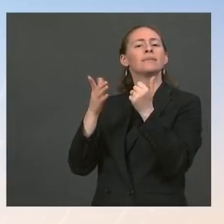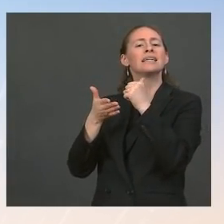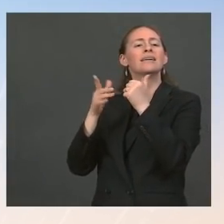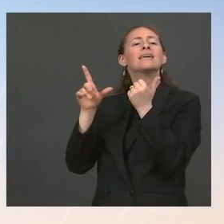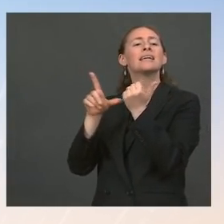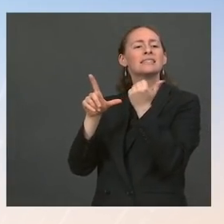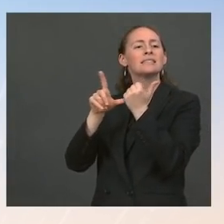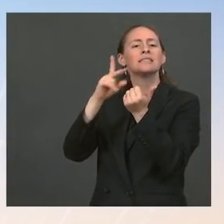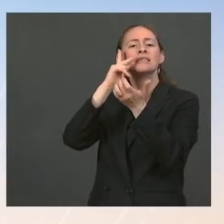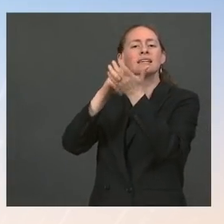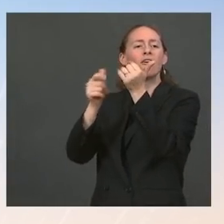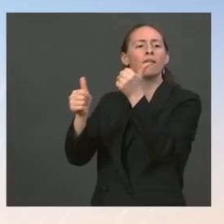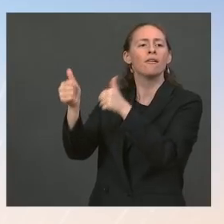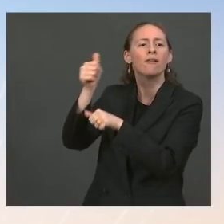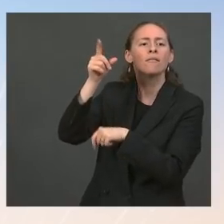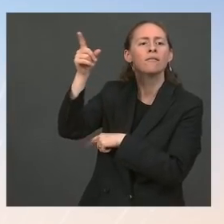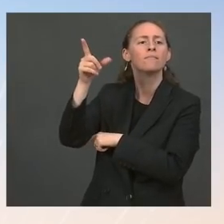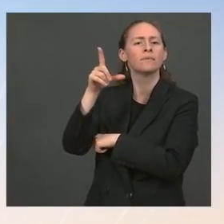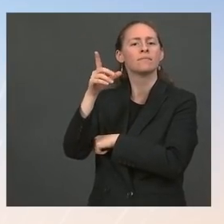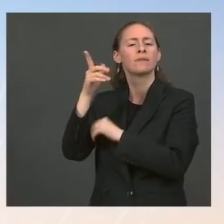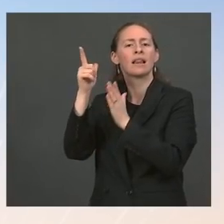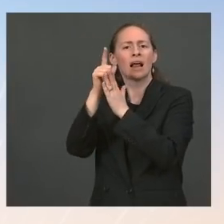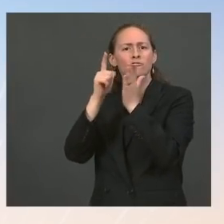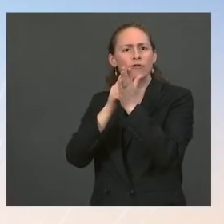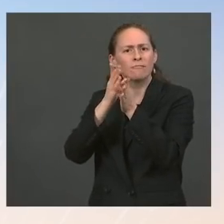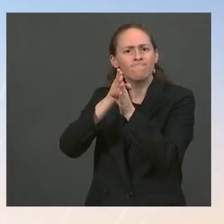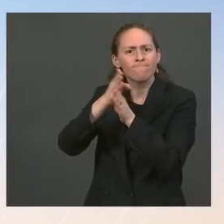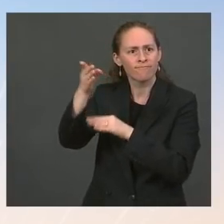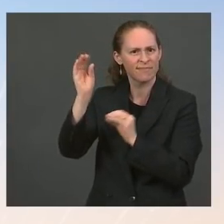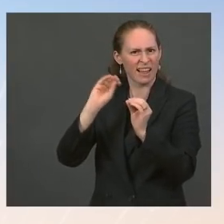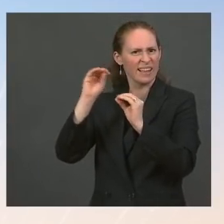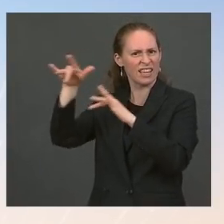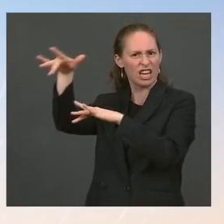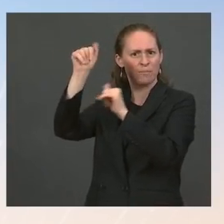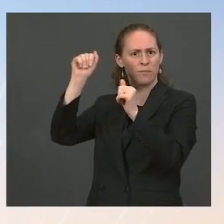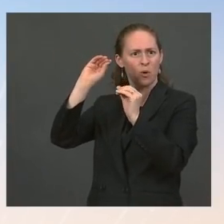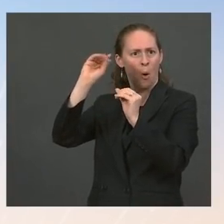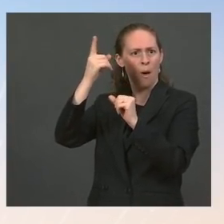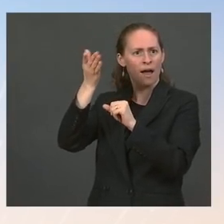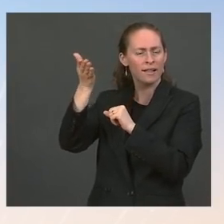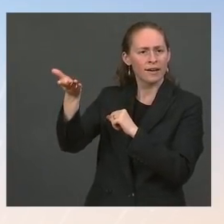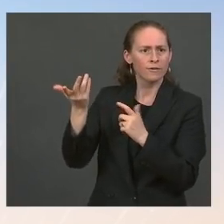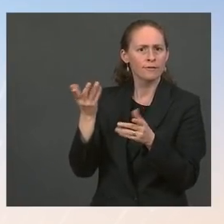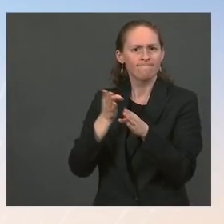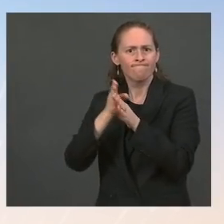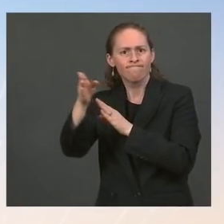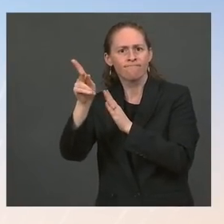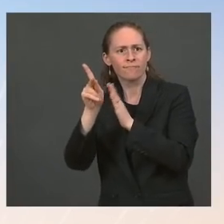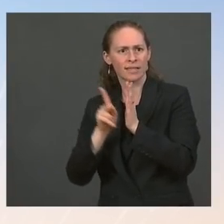The Press: You know, there are certain people for -- you know, for policy. You know, the sort of key policymakers at Treasury